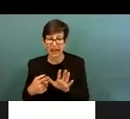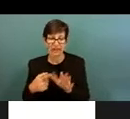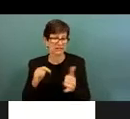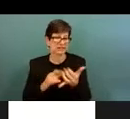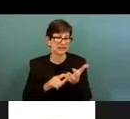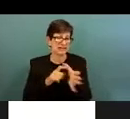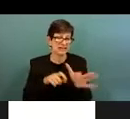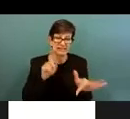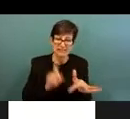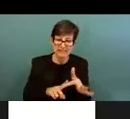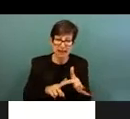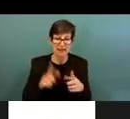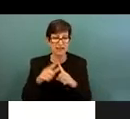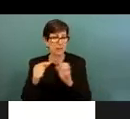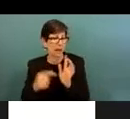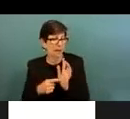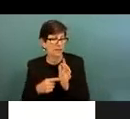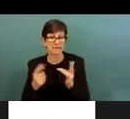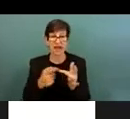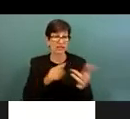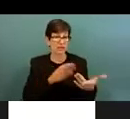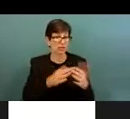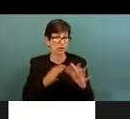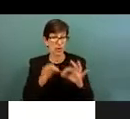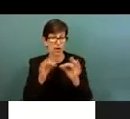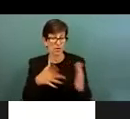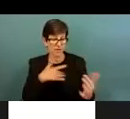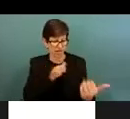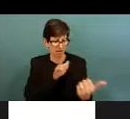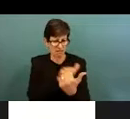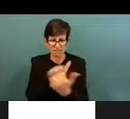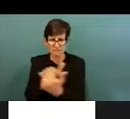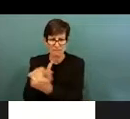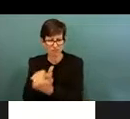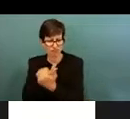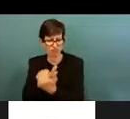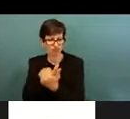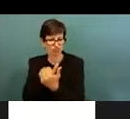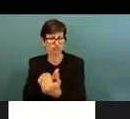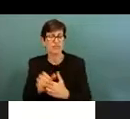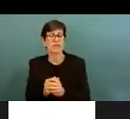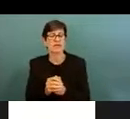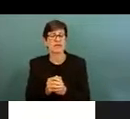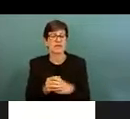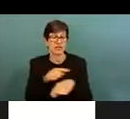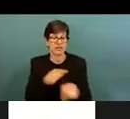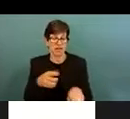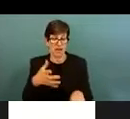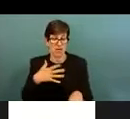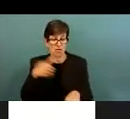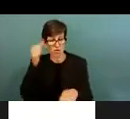community organizations who want to get involved and obtain robust evidence around digital